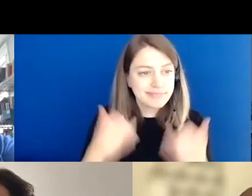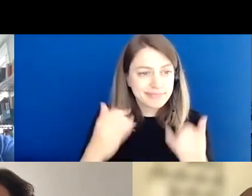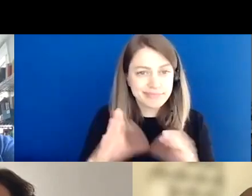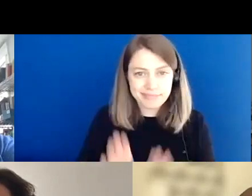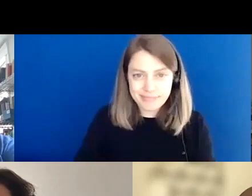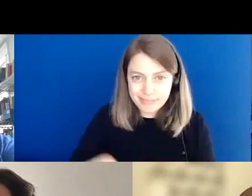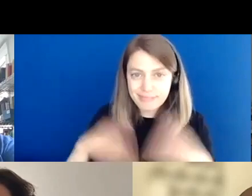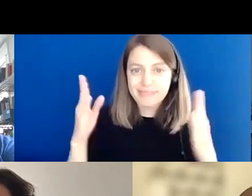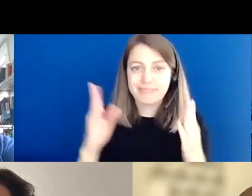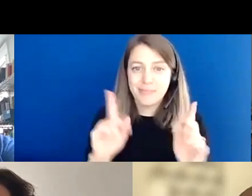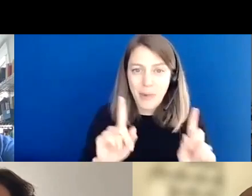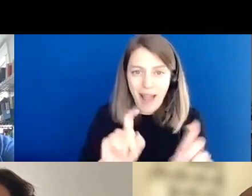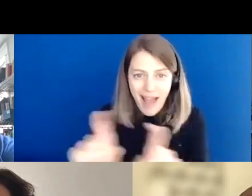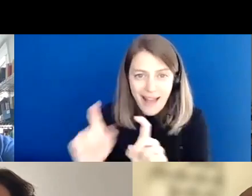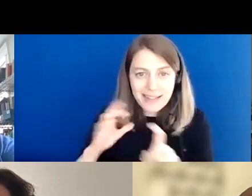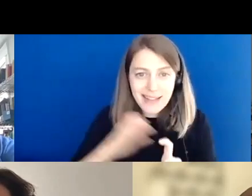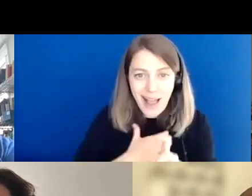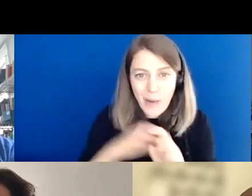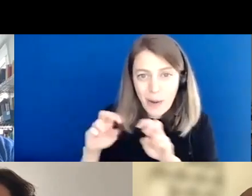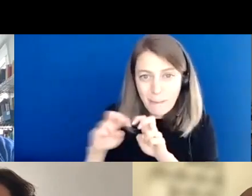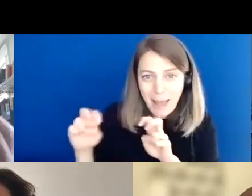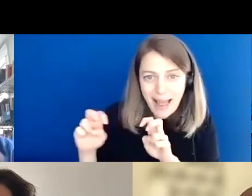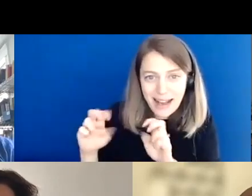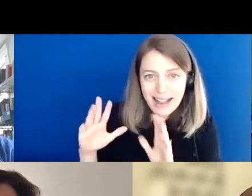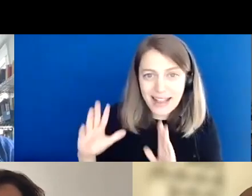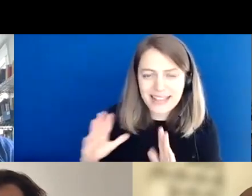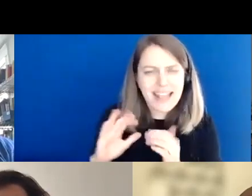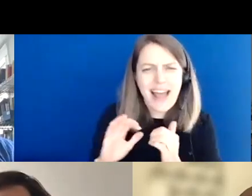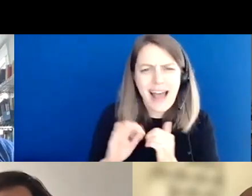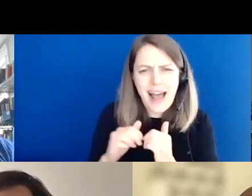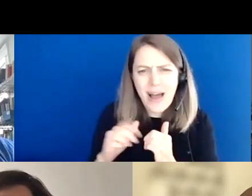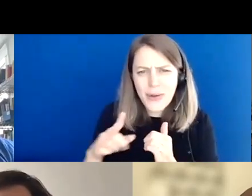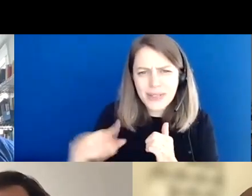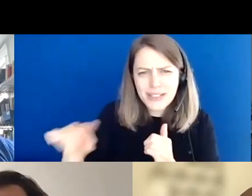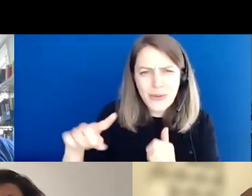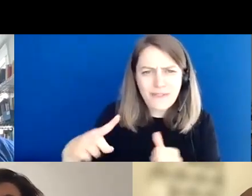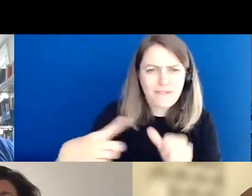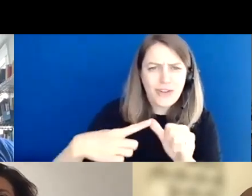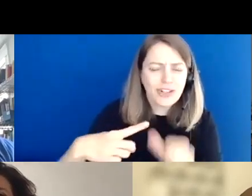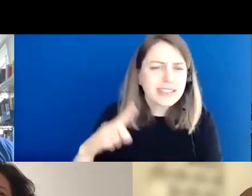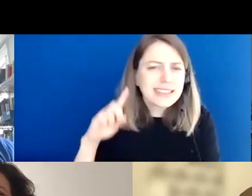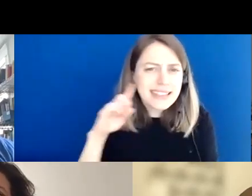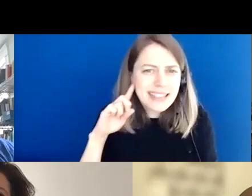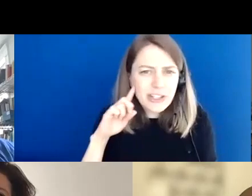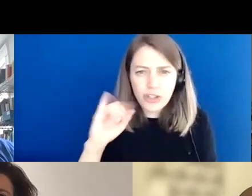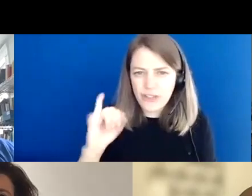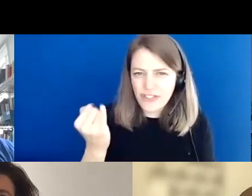how did you first hear of the Judge Rotenberg Center?